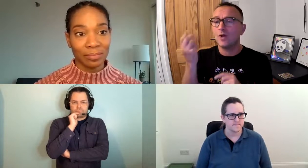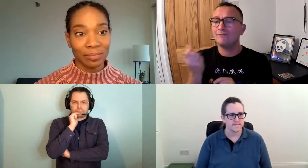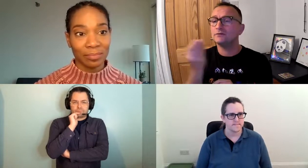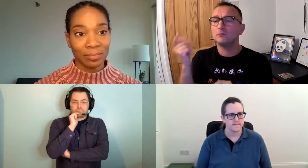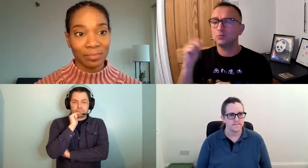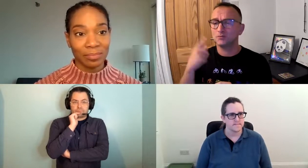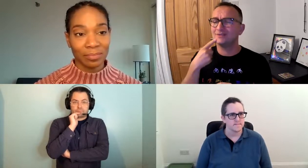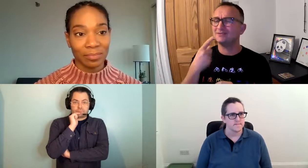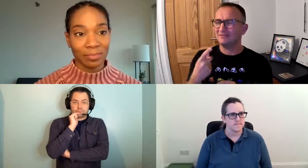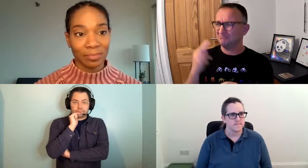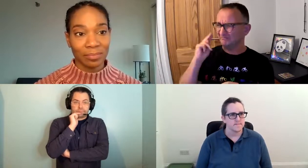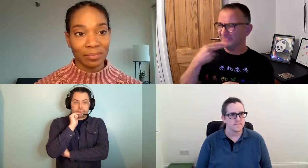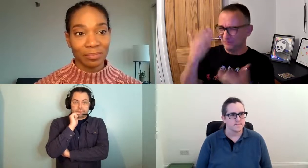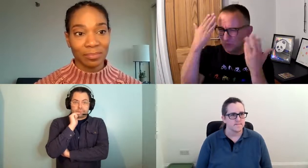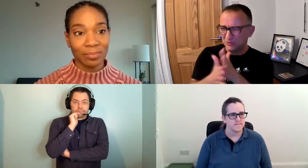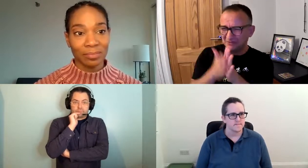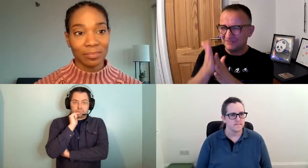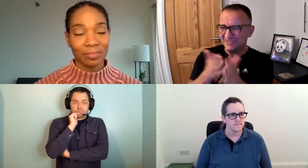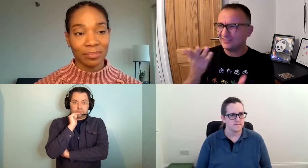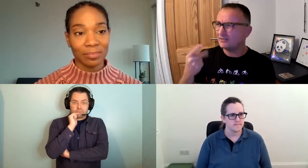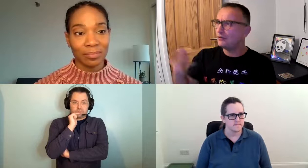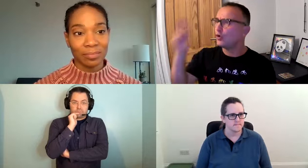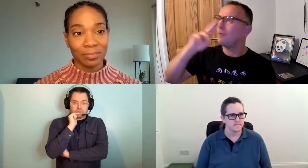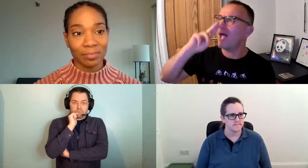does that mean, most people in a deaf audience would